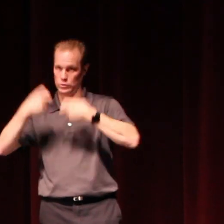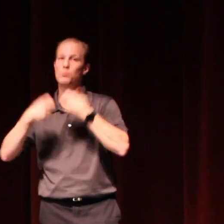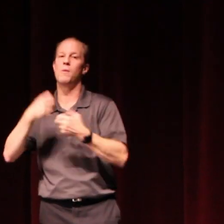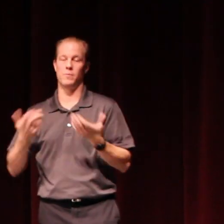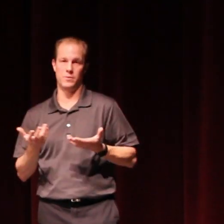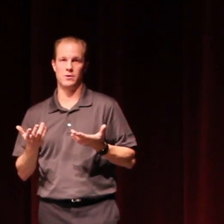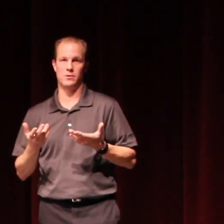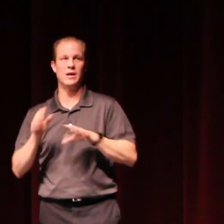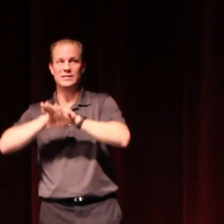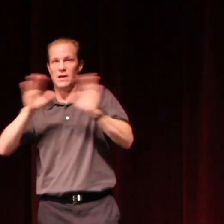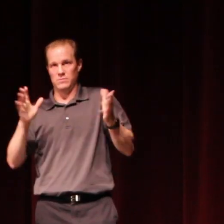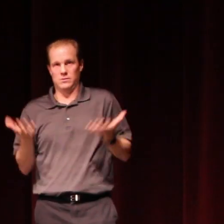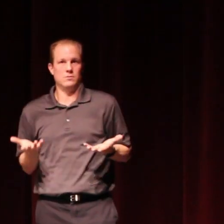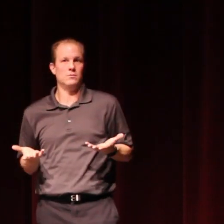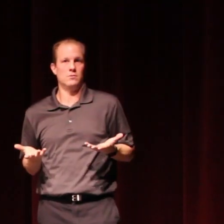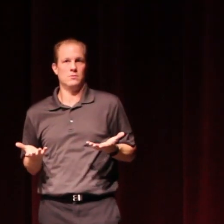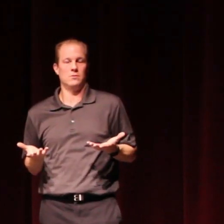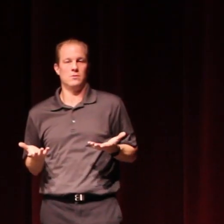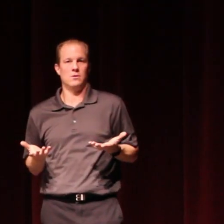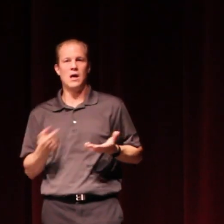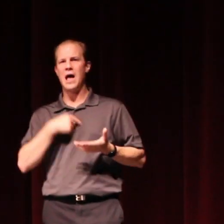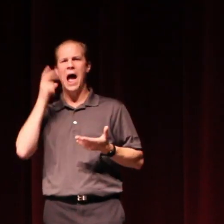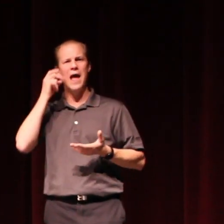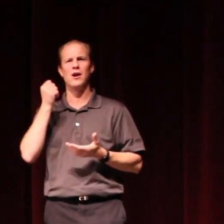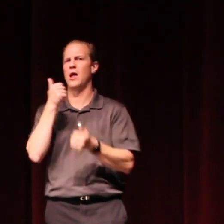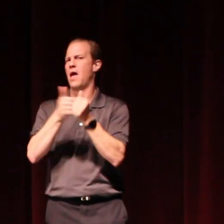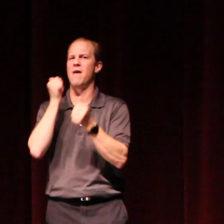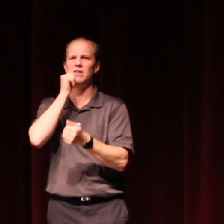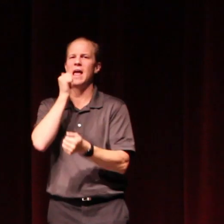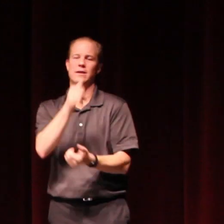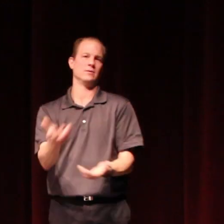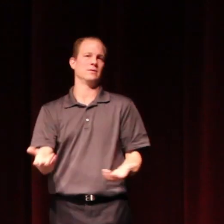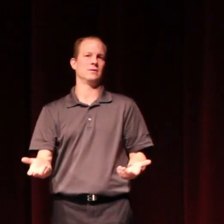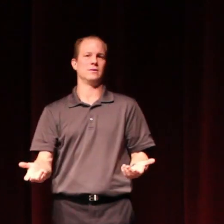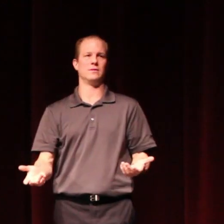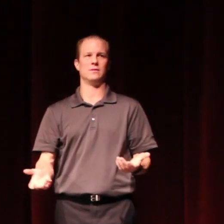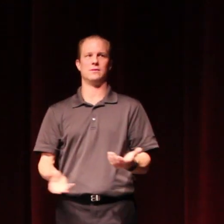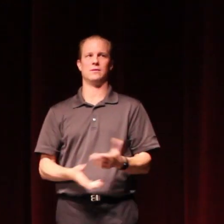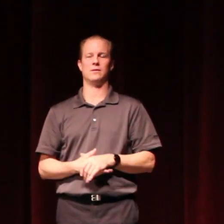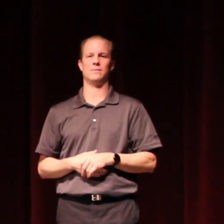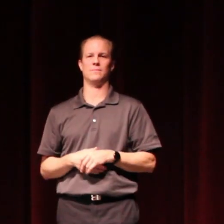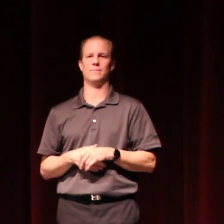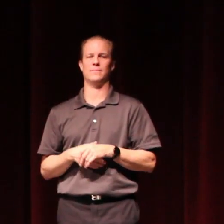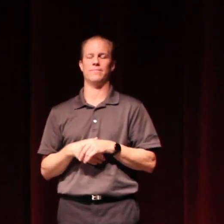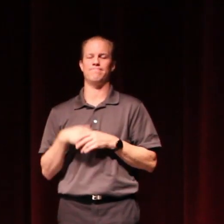it's obvious, right? I mean I hear it every day. The big thing that I think,